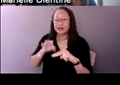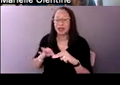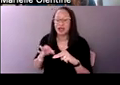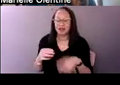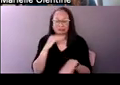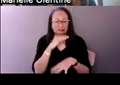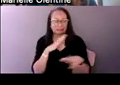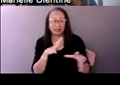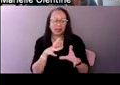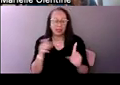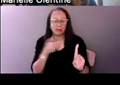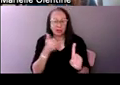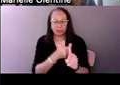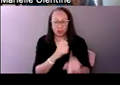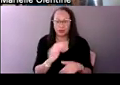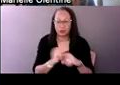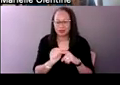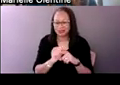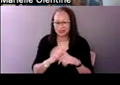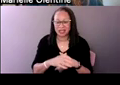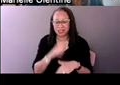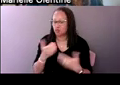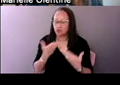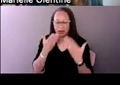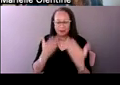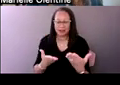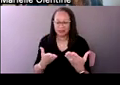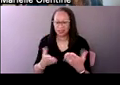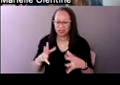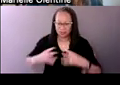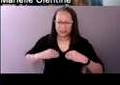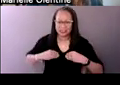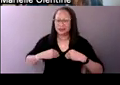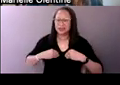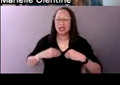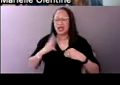financing, may have output deals themselves. They act more like a distributor than in the U.S.